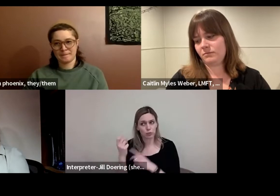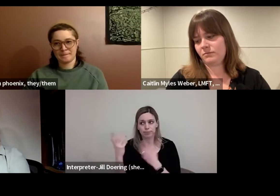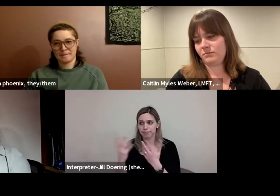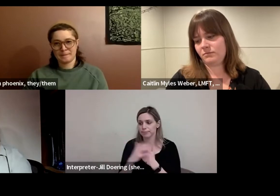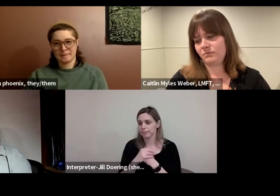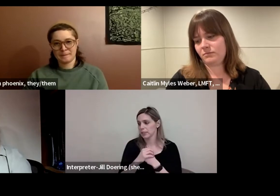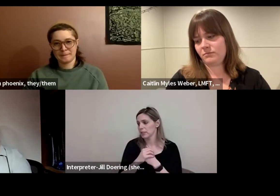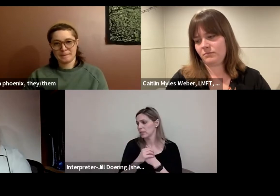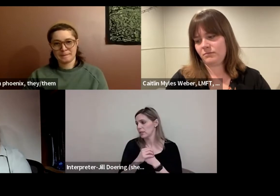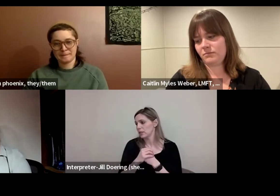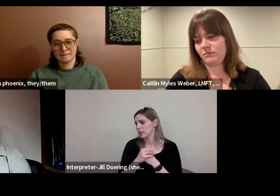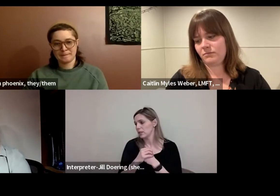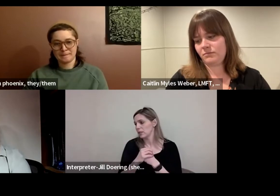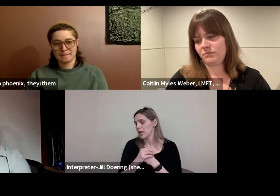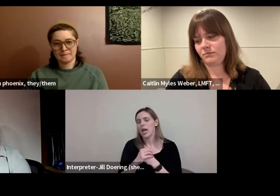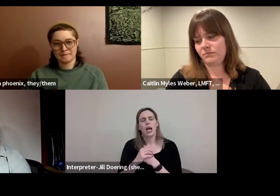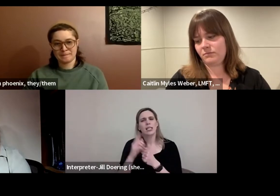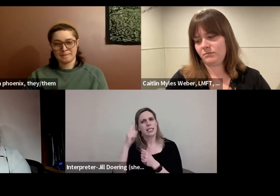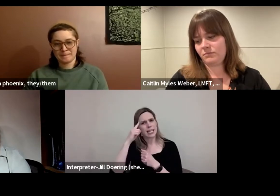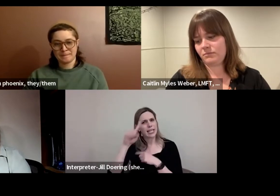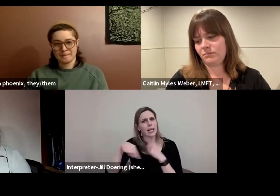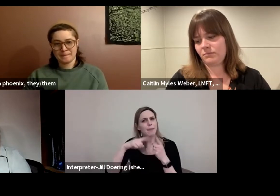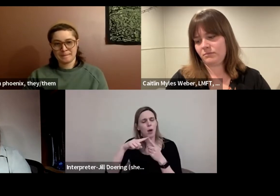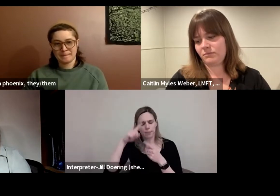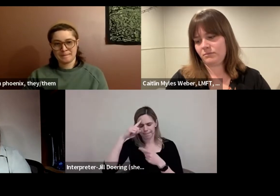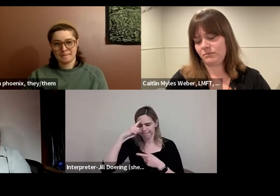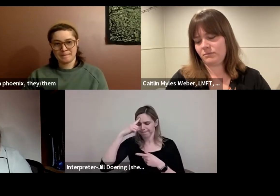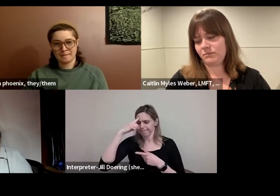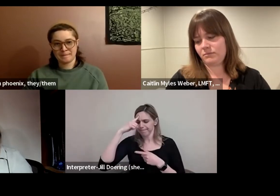the role of insight in function and dysfunction, right?